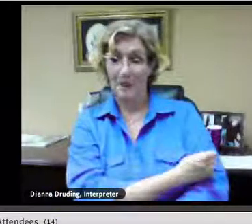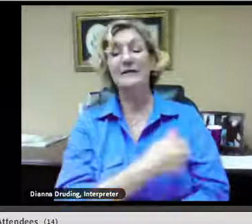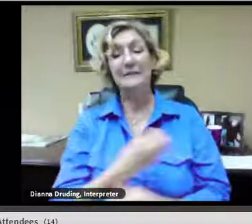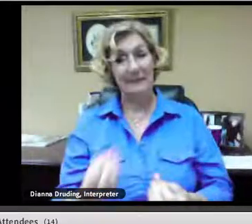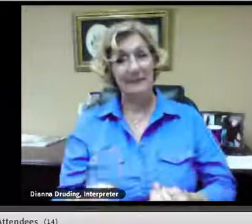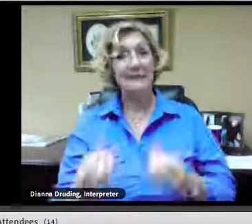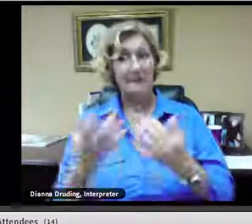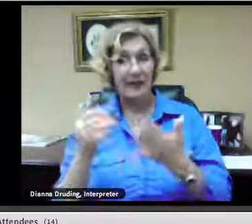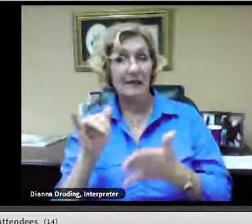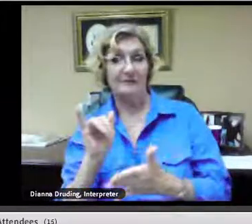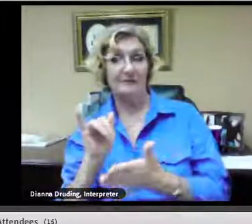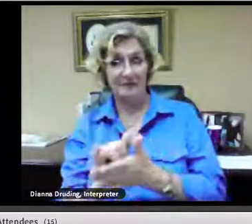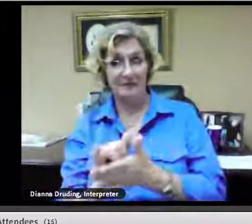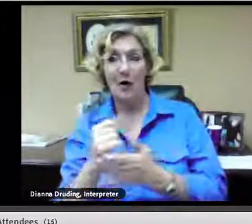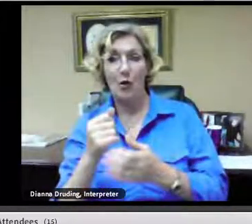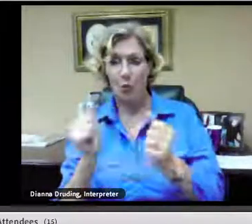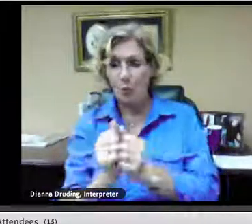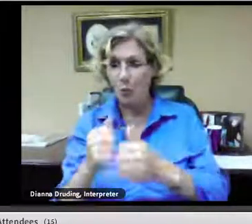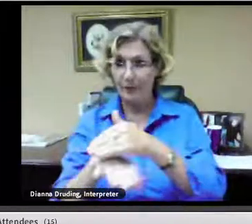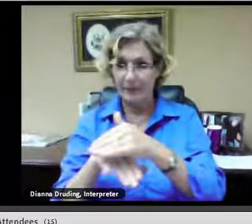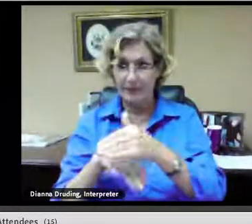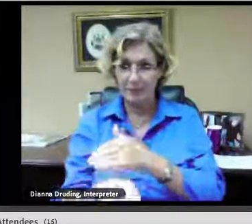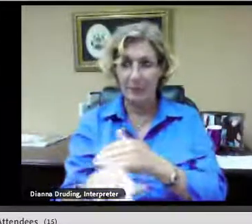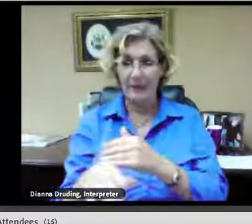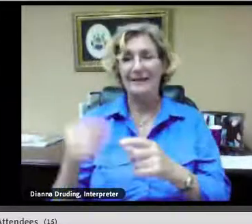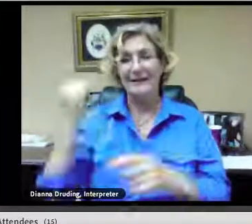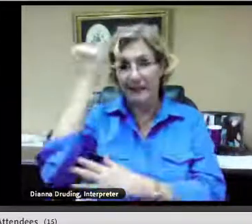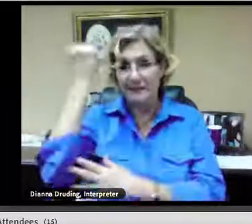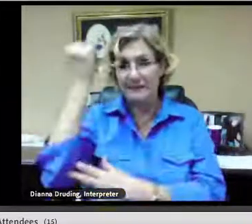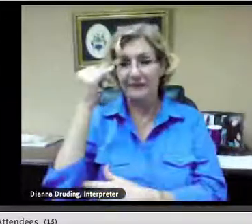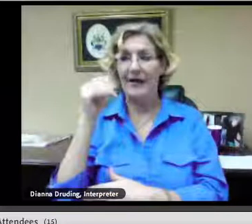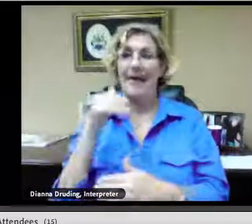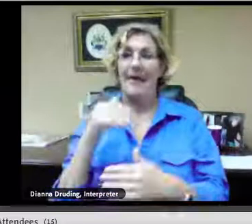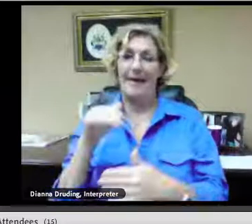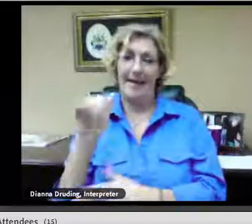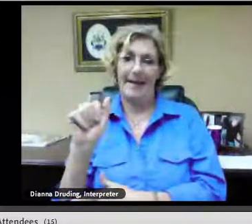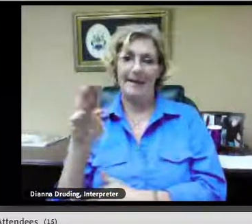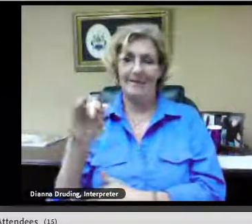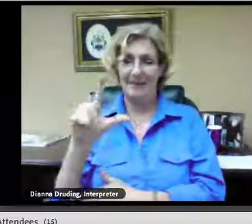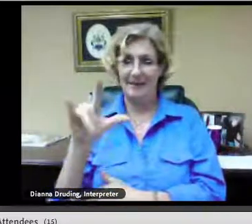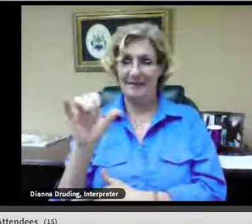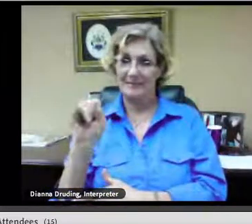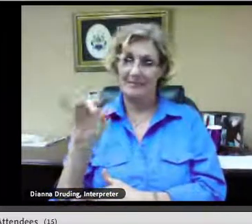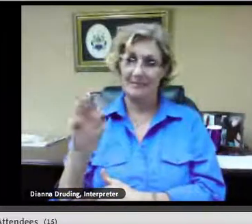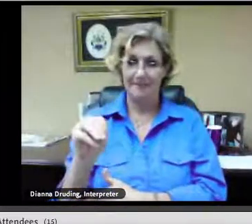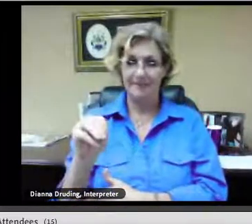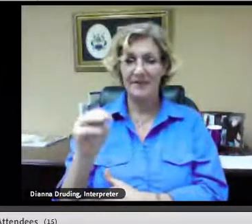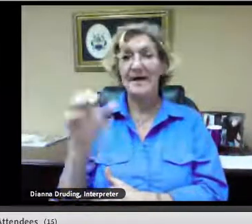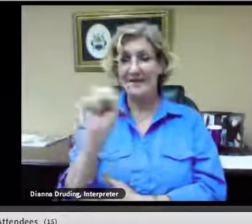and idea of ableism, which we'll talk about in a little bit. S is for the idea of special needs